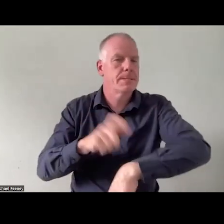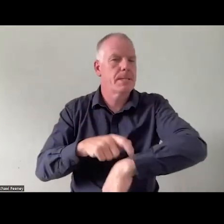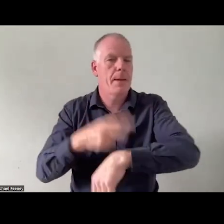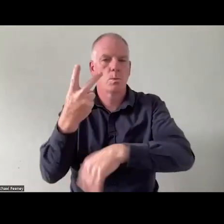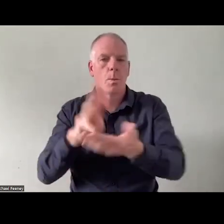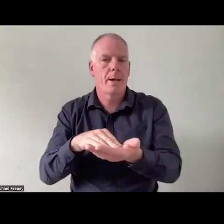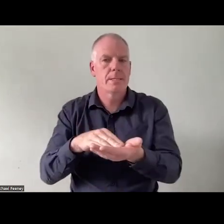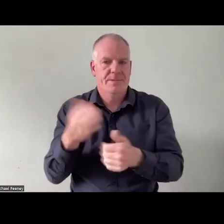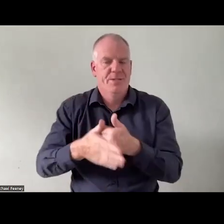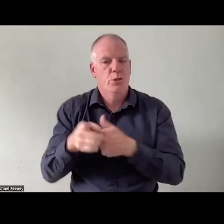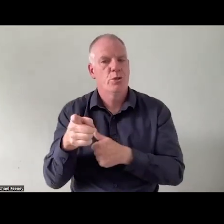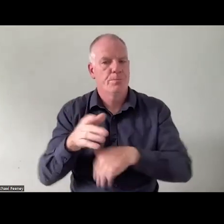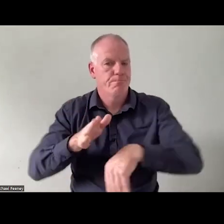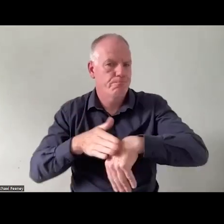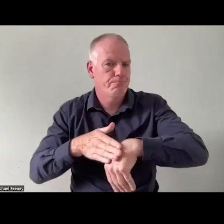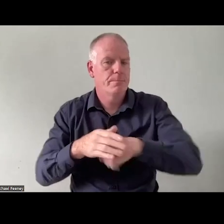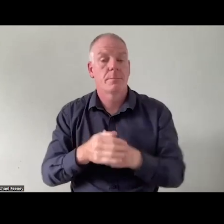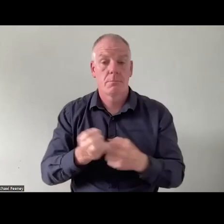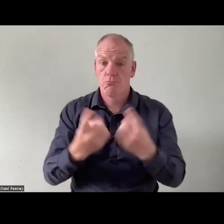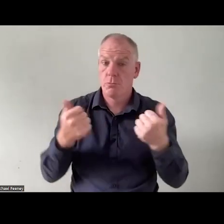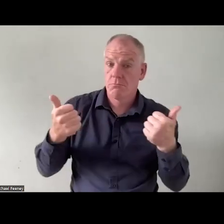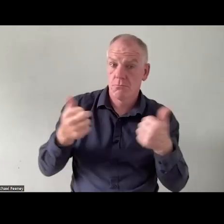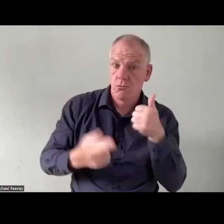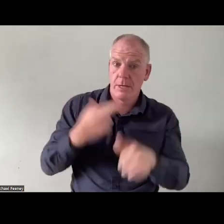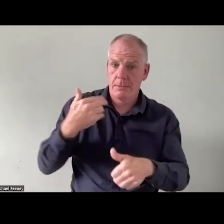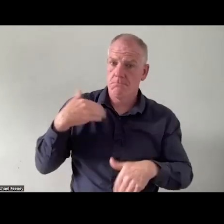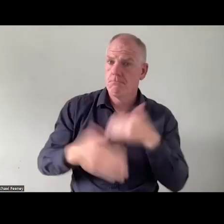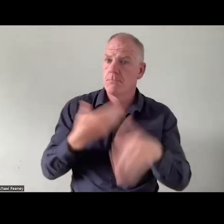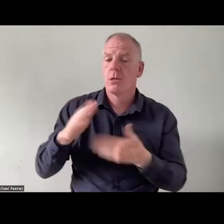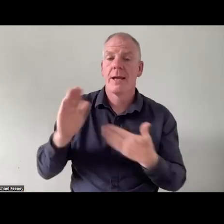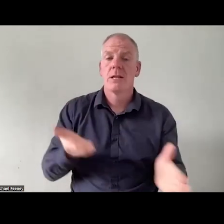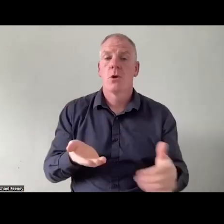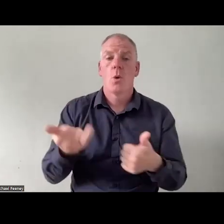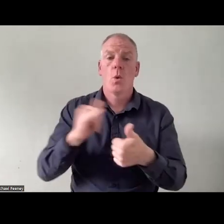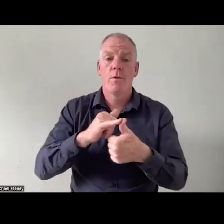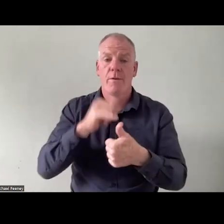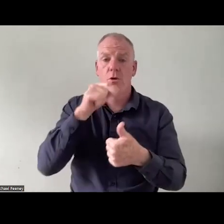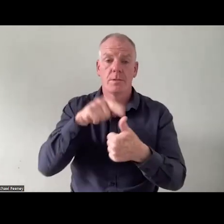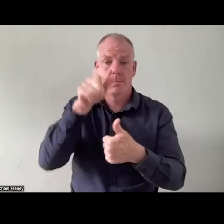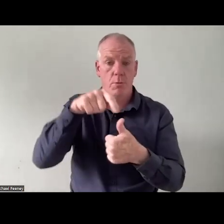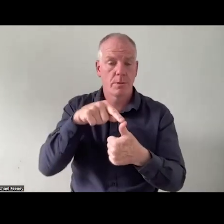So, if everyone's OK to go, we'll get started. So, our first speaker for today is Tim Brown,